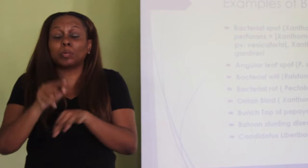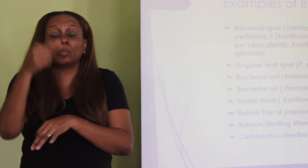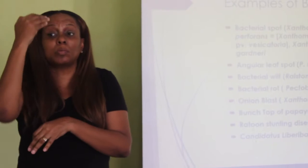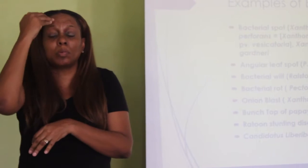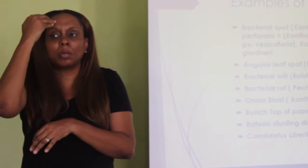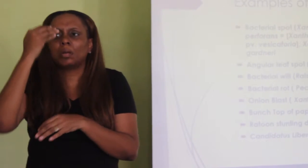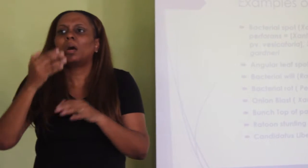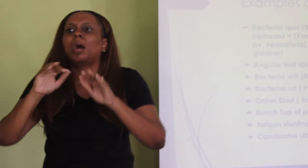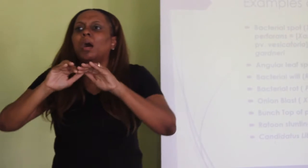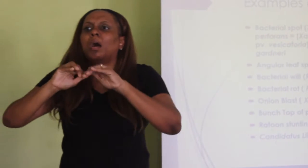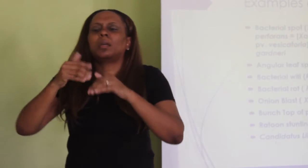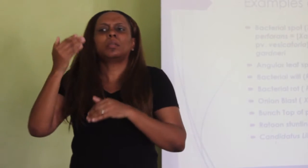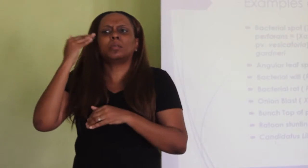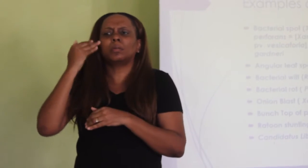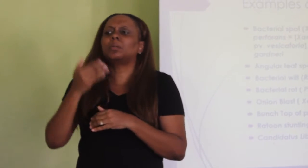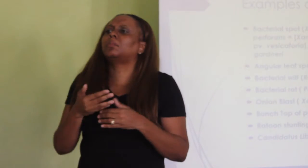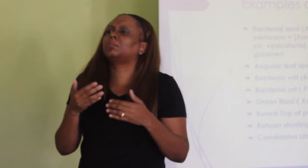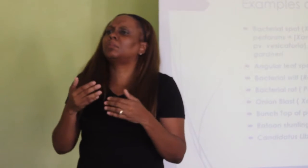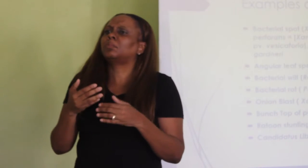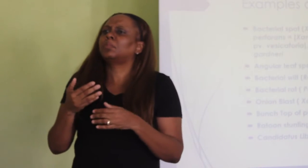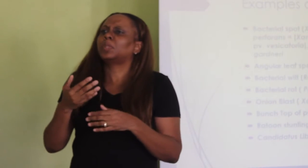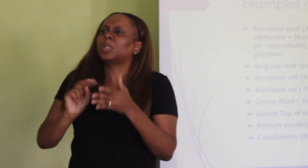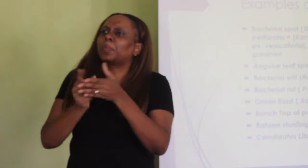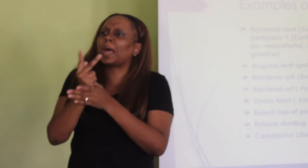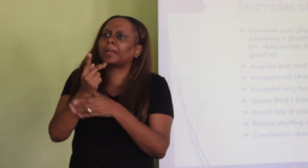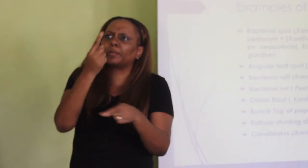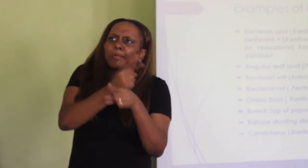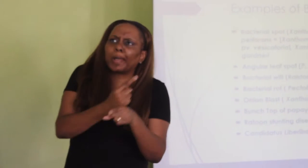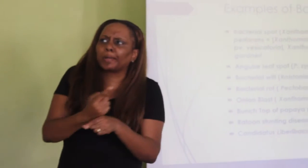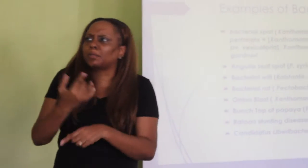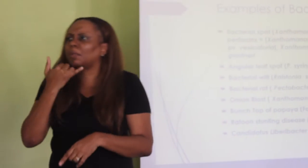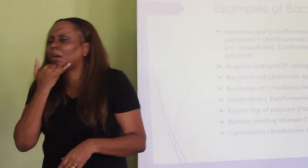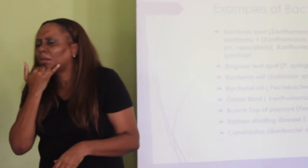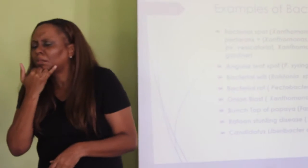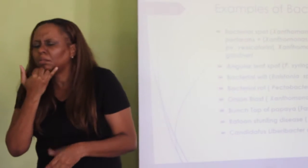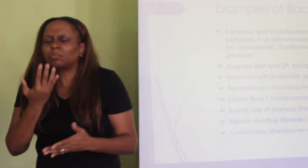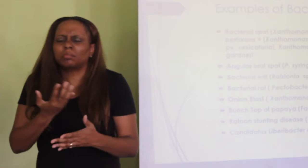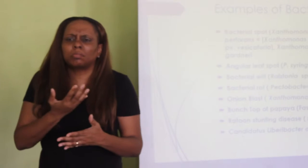if you see your plan i have a problem you read upon it look to to match it up to what